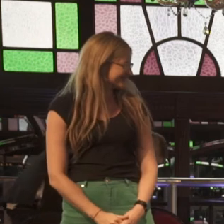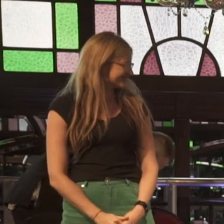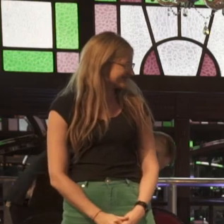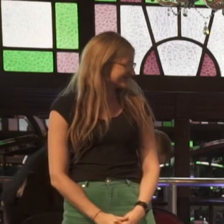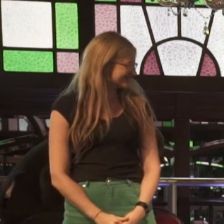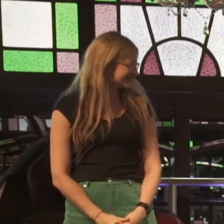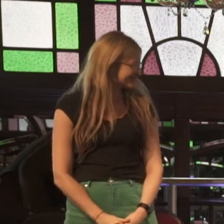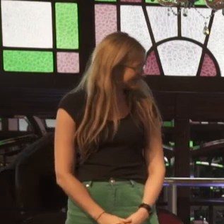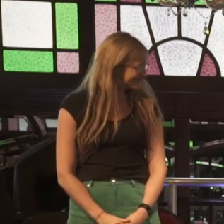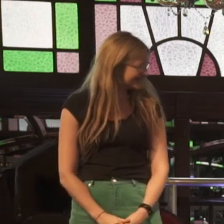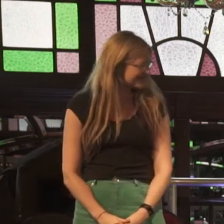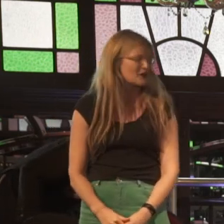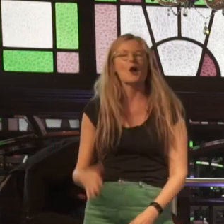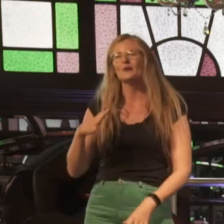This will take a bit of time.